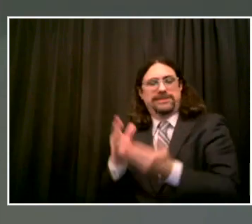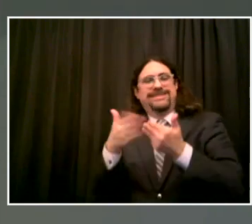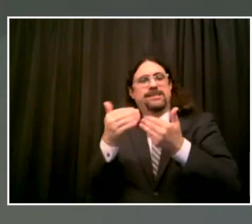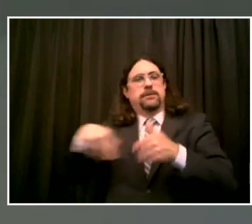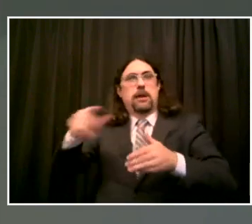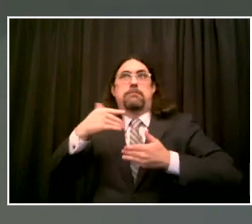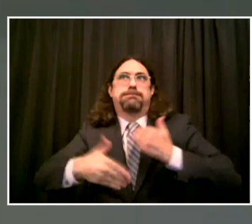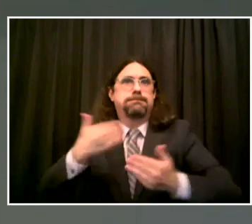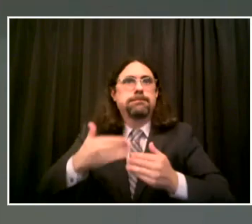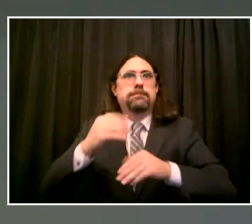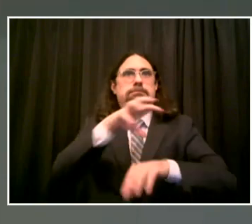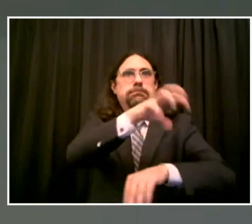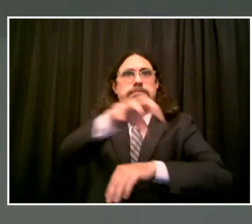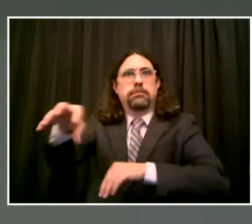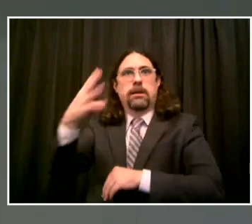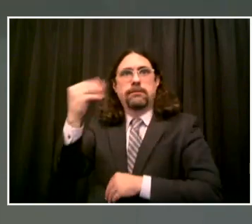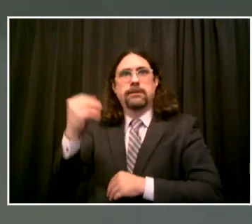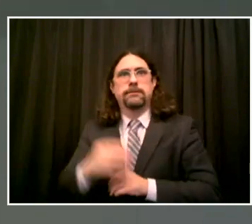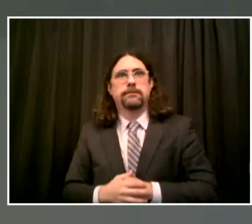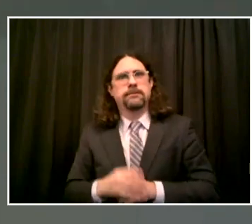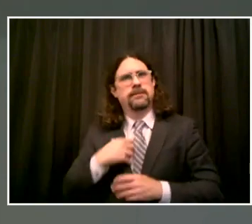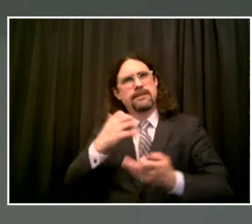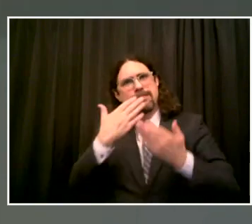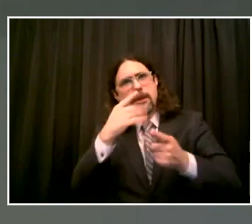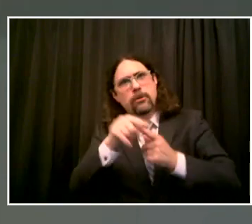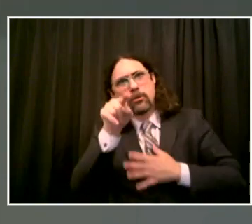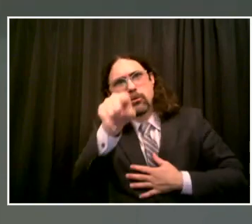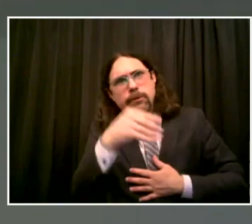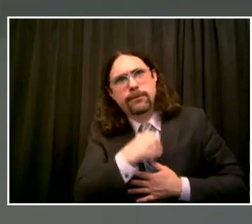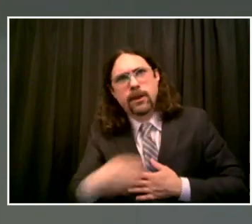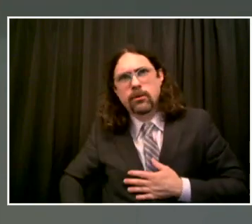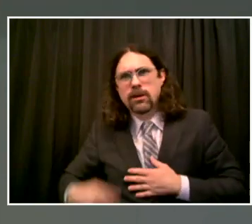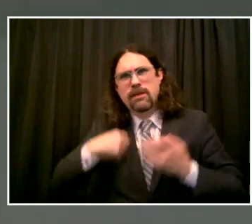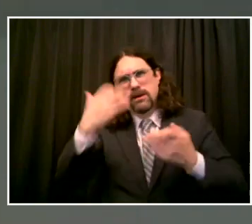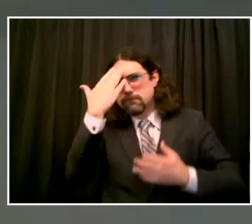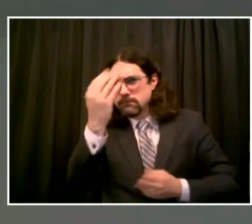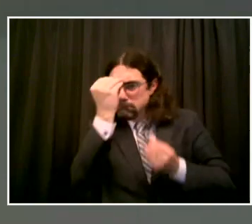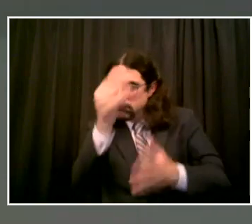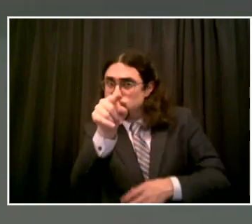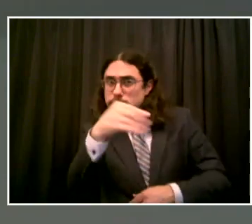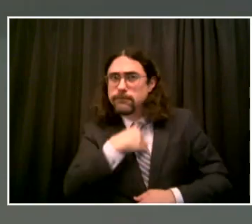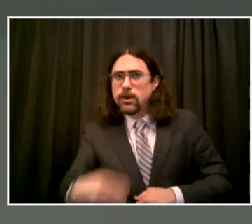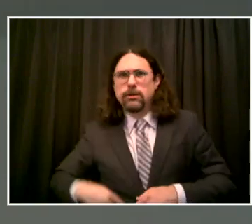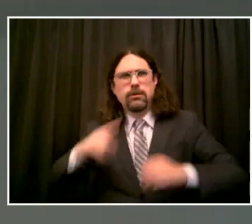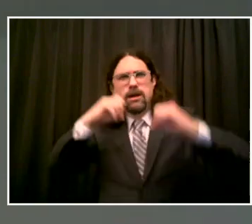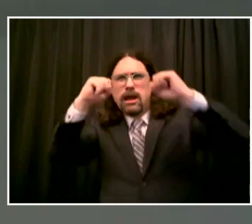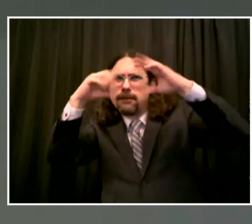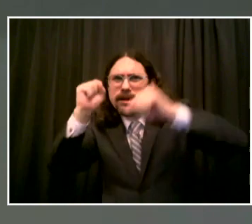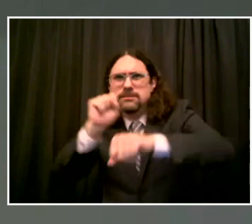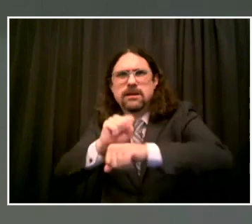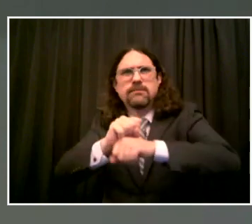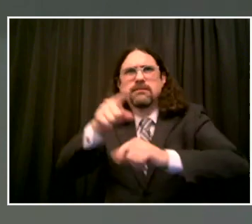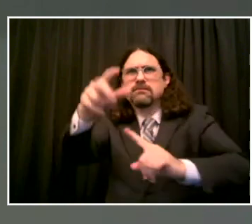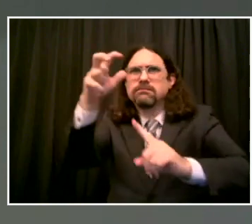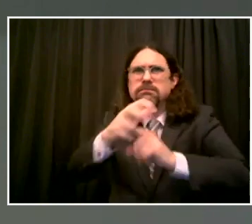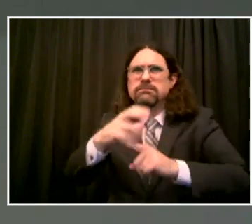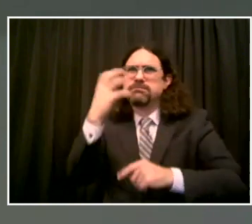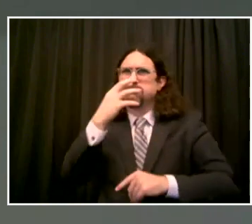JUST SO YOU KNOW, YOUR TEAM ADDRESSING THE COVID CRISIS HAS BEEN VERY gí÷ RESPONSIVE.